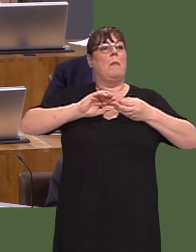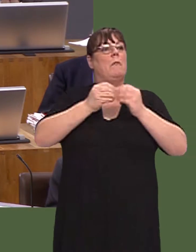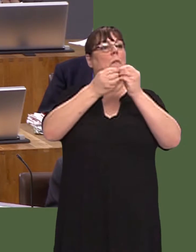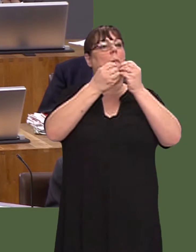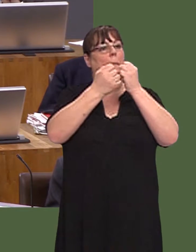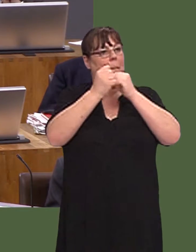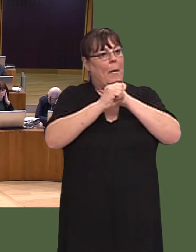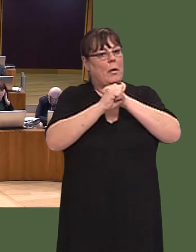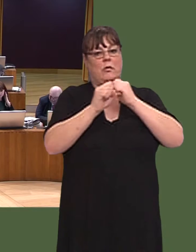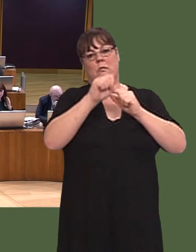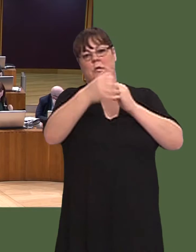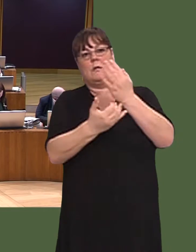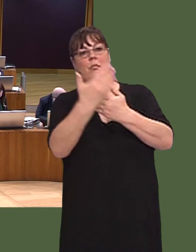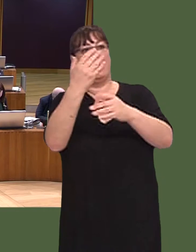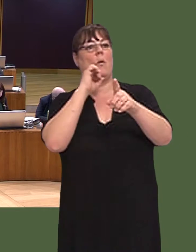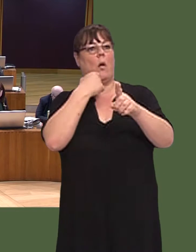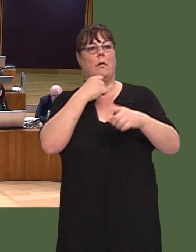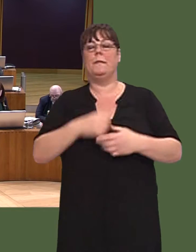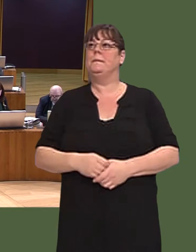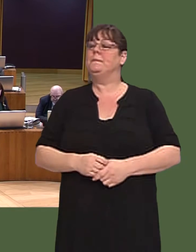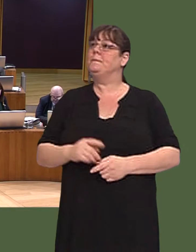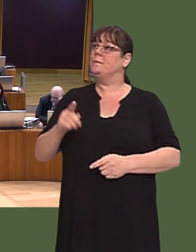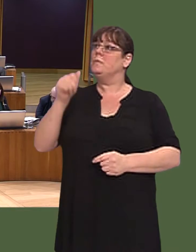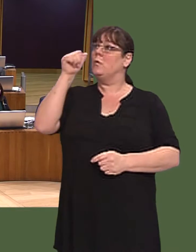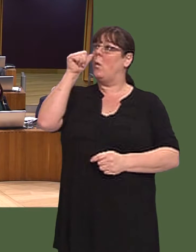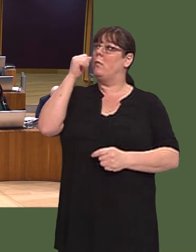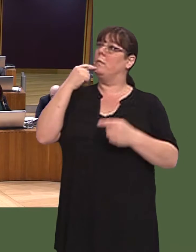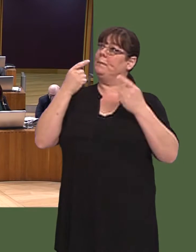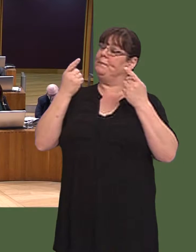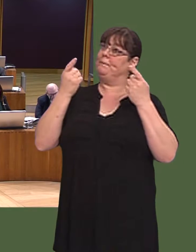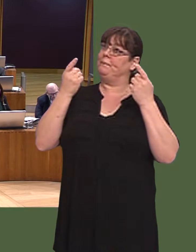Sian Gwenllian: As weíve heard, there was an announcement that the headquarters of the